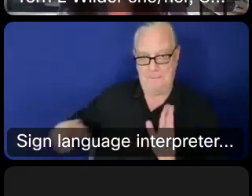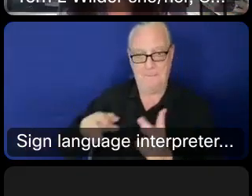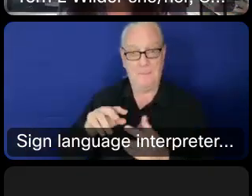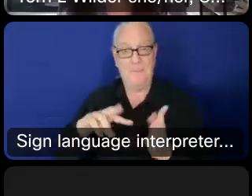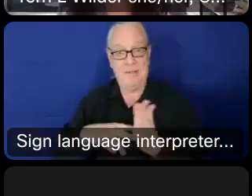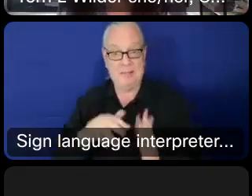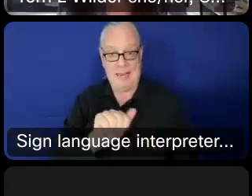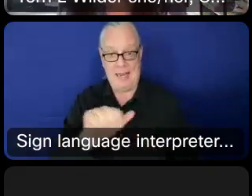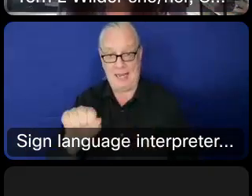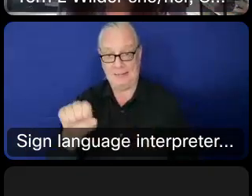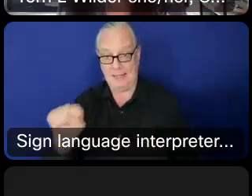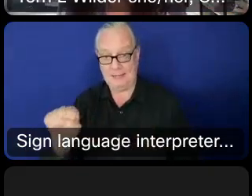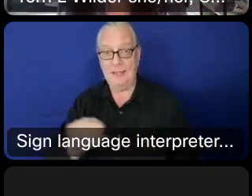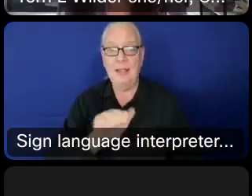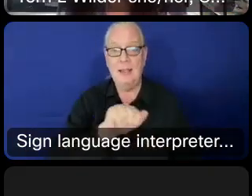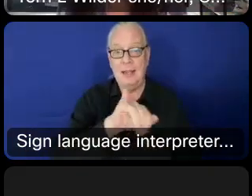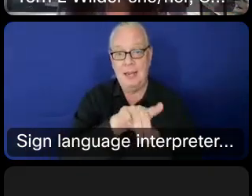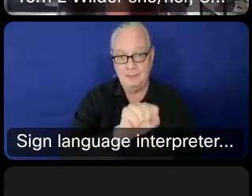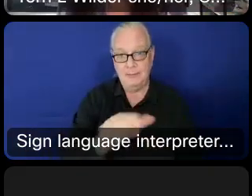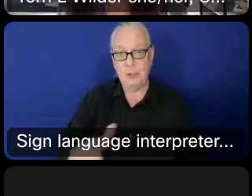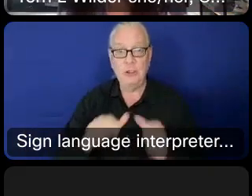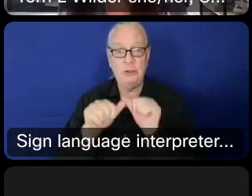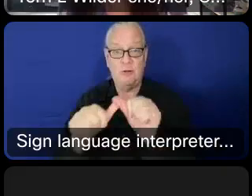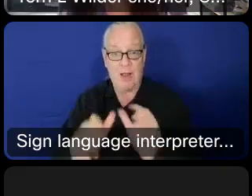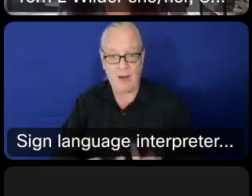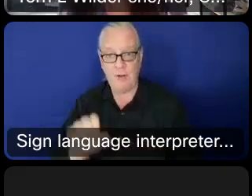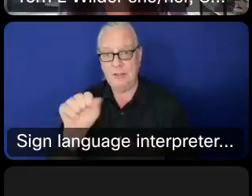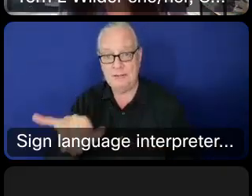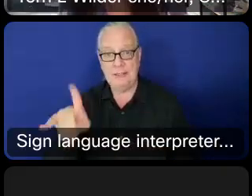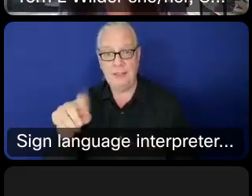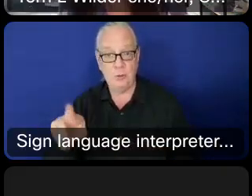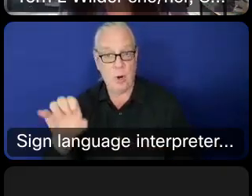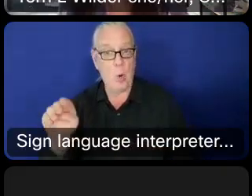for AIDS survivor syndrome. And this is kind of where a lot